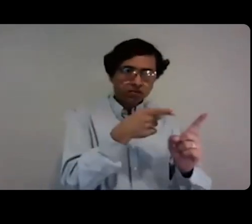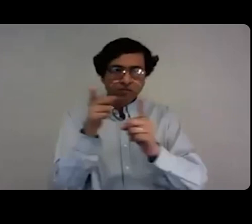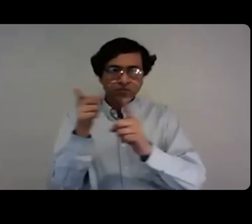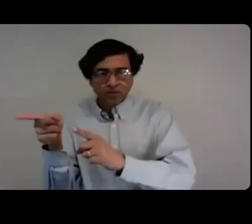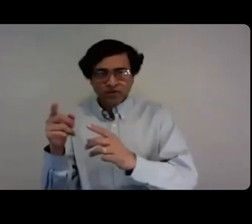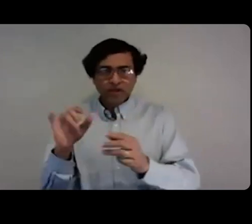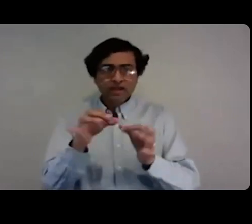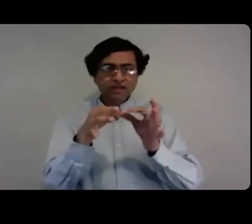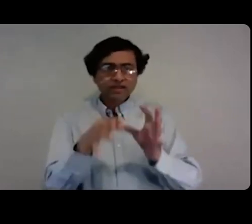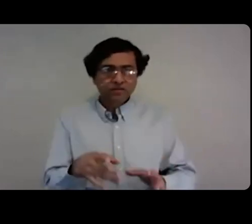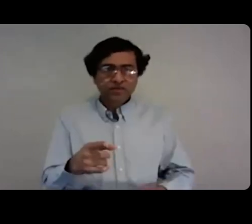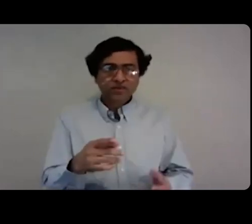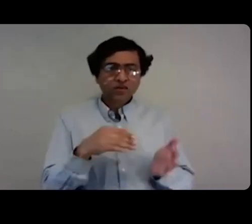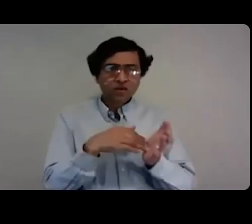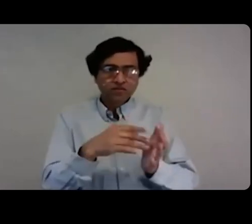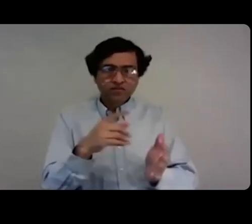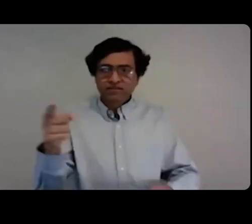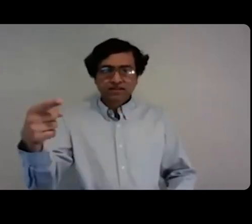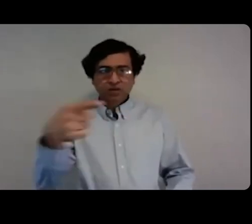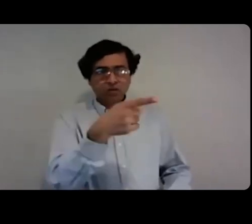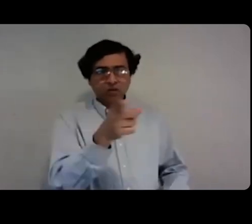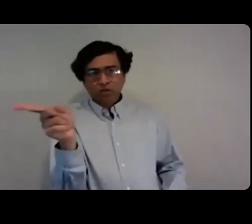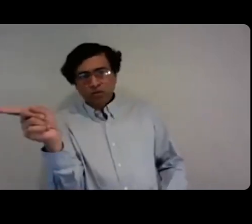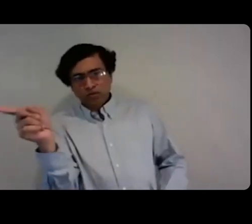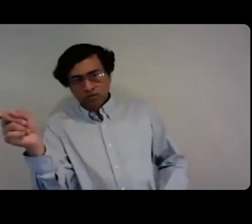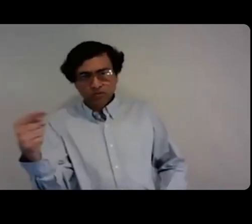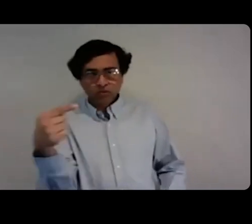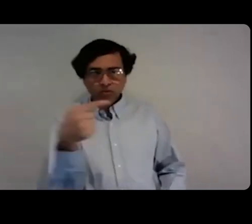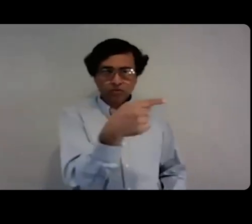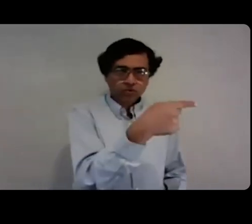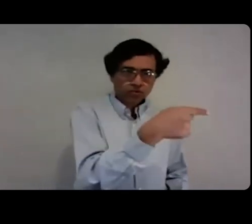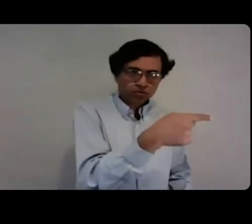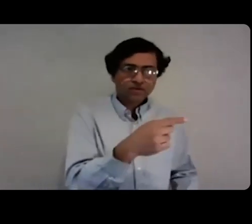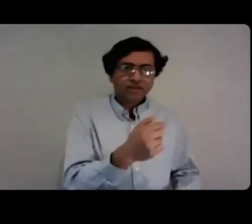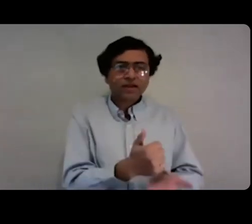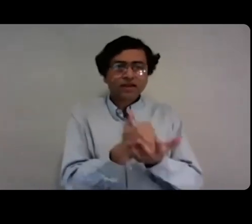Another assistant, assisting device would be